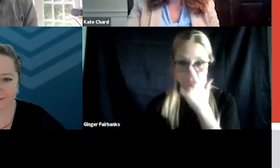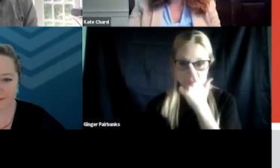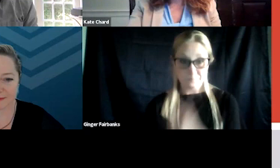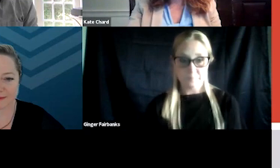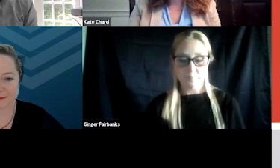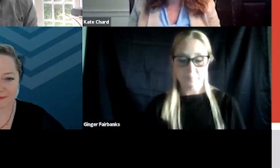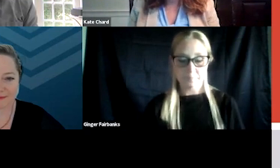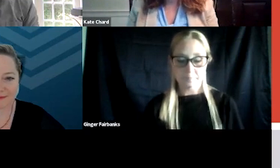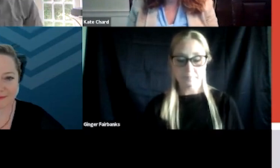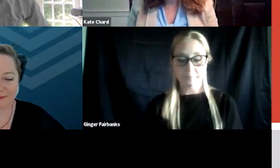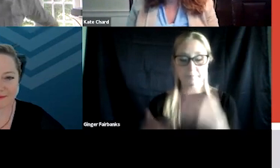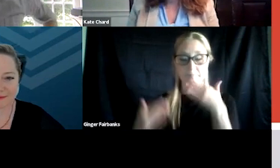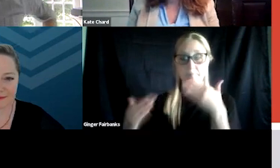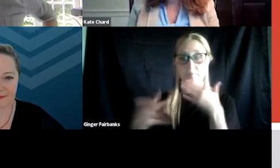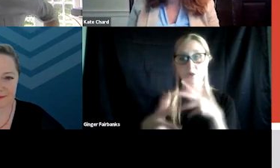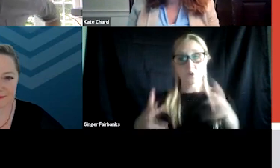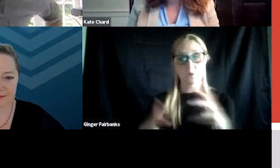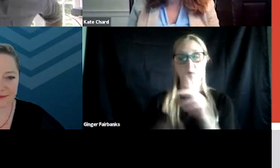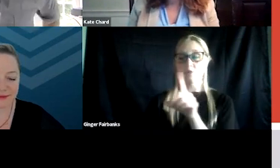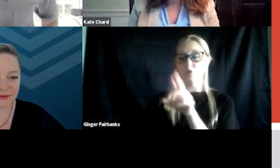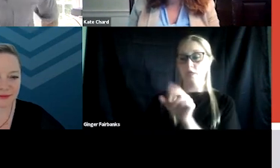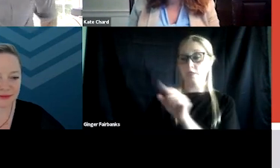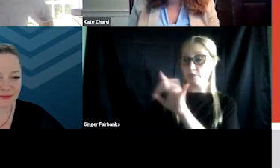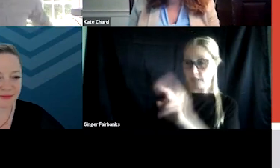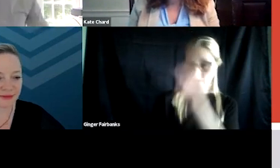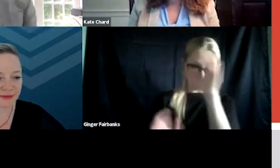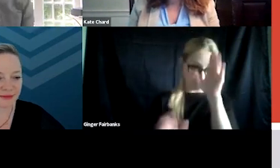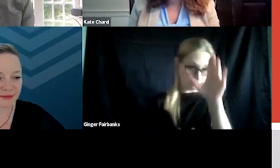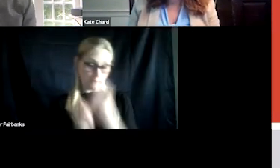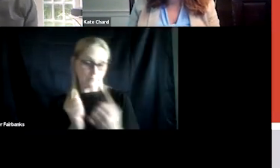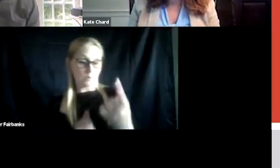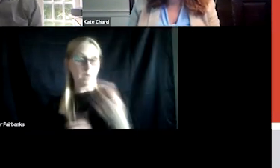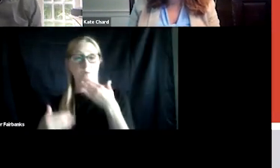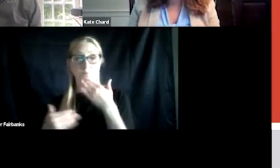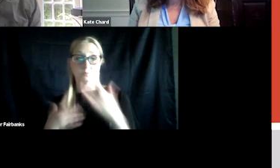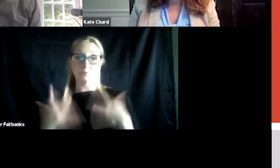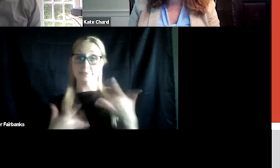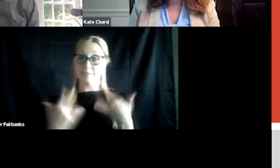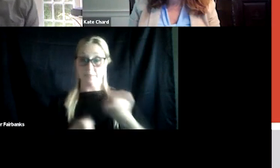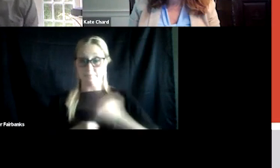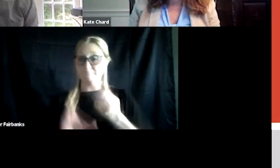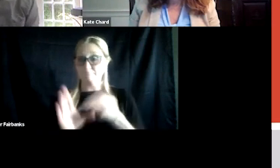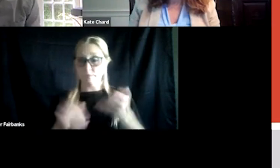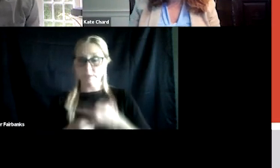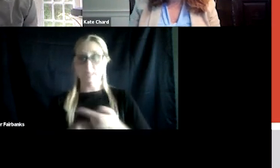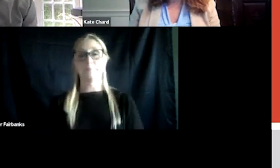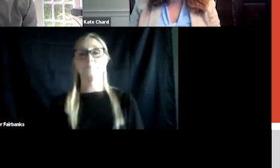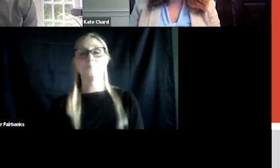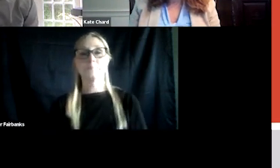Great, thank you so much, Dr. Stein. And hi, everyone. Good afternoon. Really excited to be with you all this afternoon and look forward to speaking about how to approach